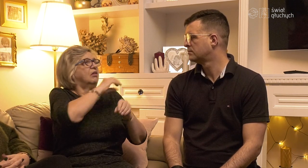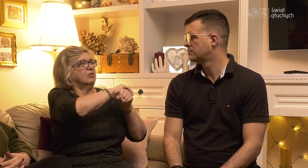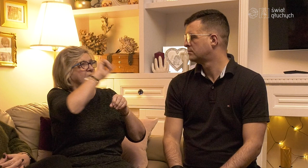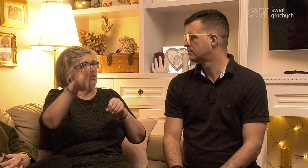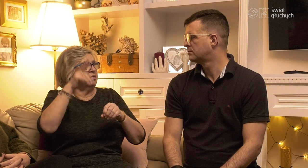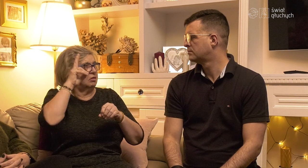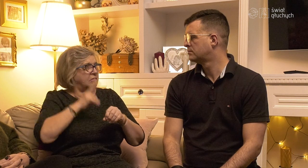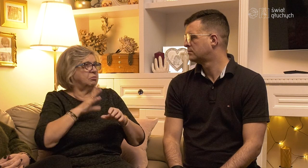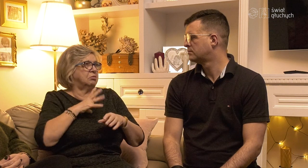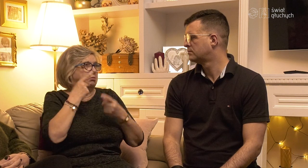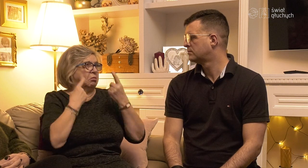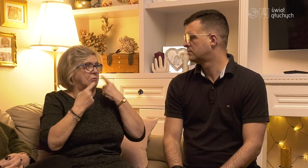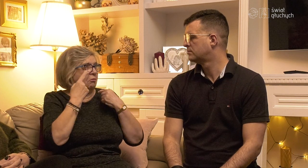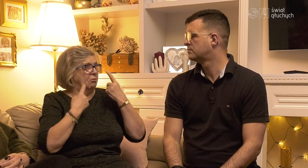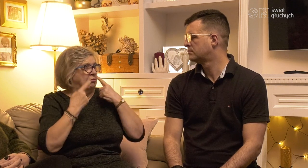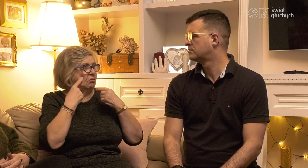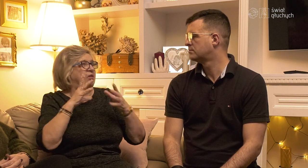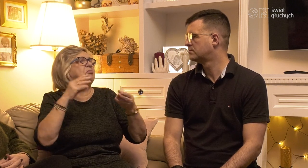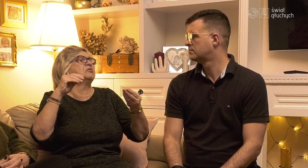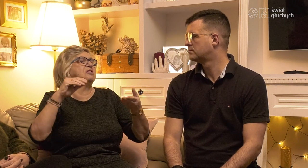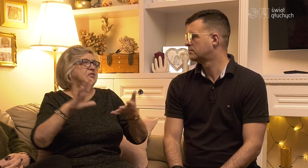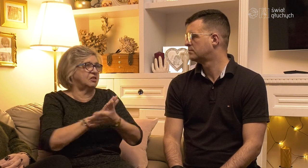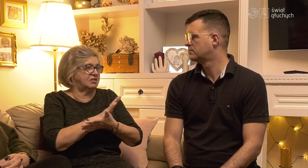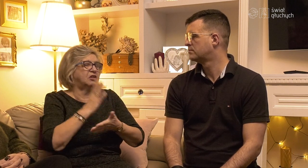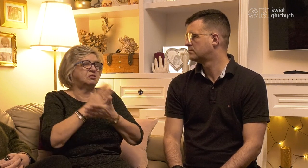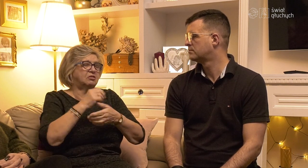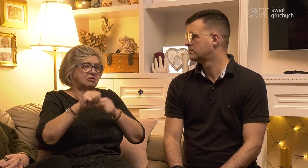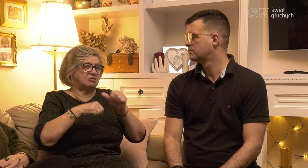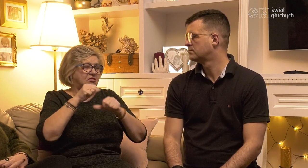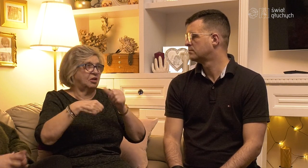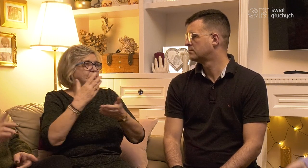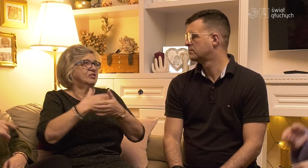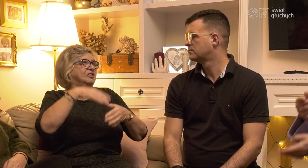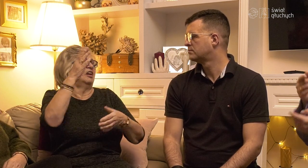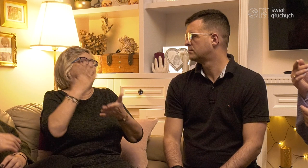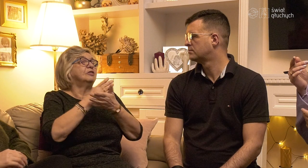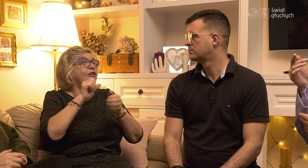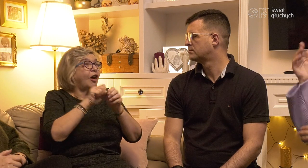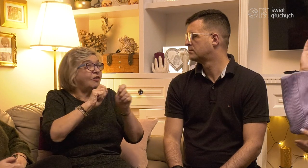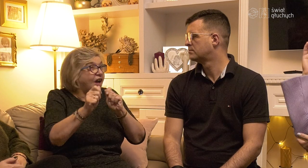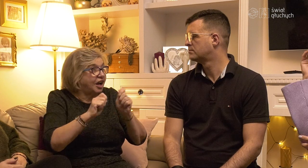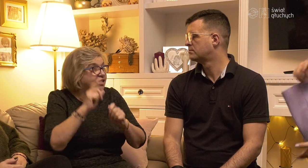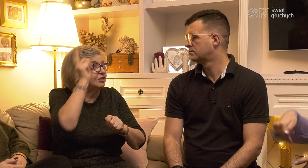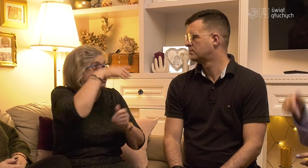I went into that place in the boarding school.... And I cried. Over time, I got used to it. So much so that when the end of summer vacation approached,